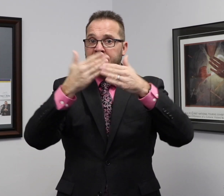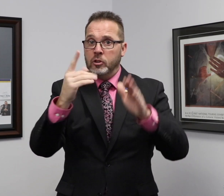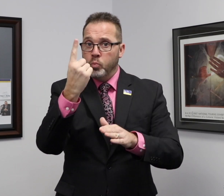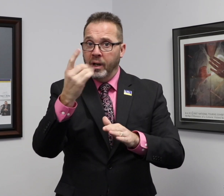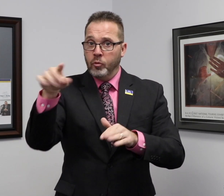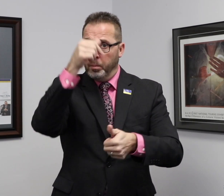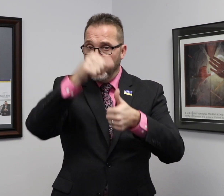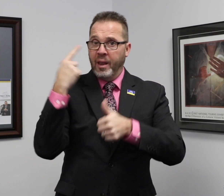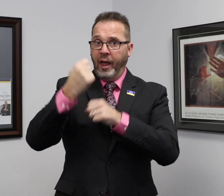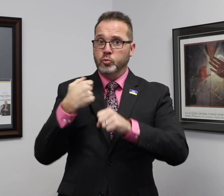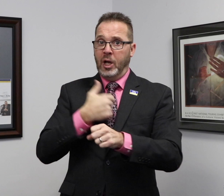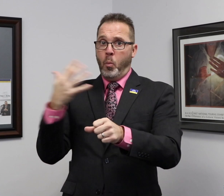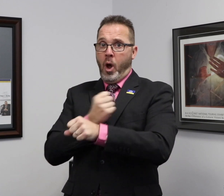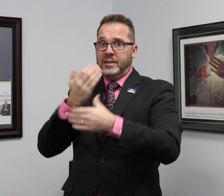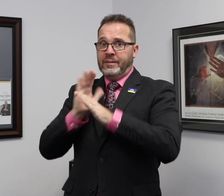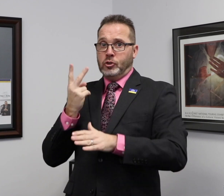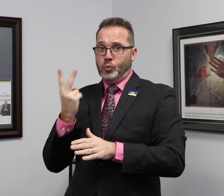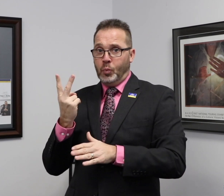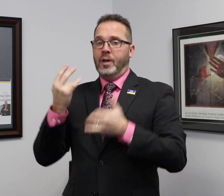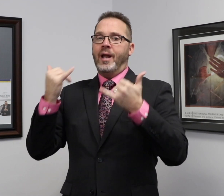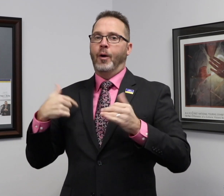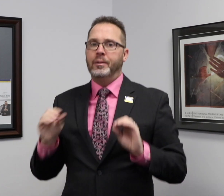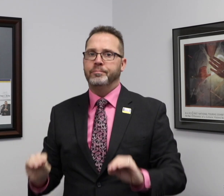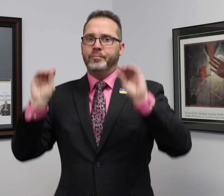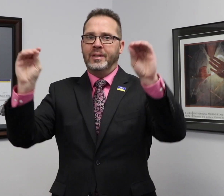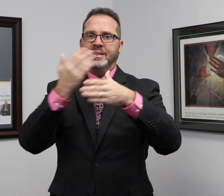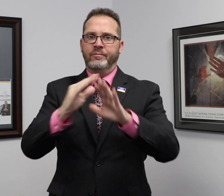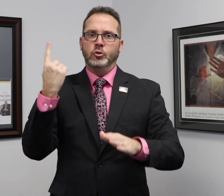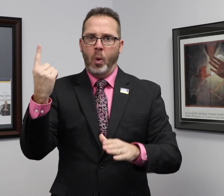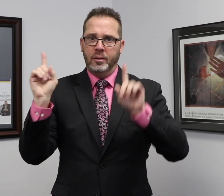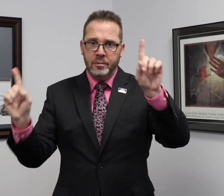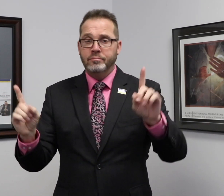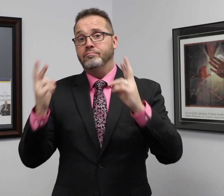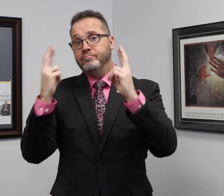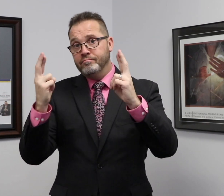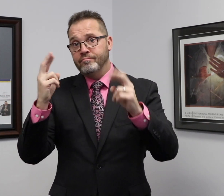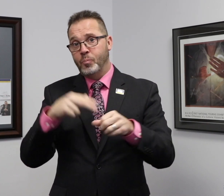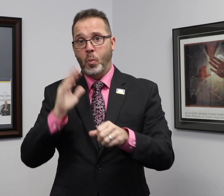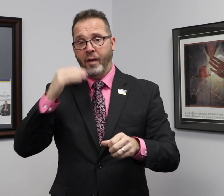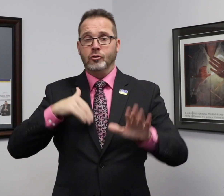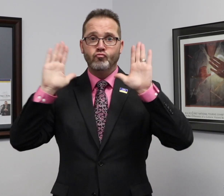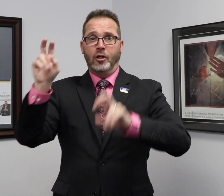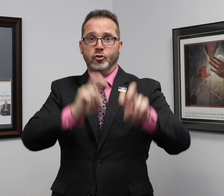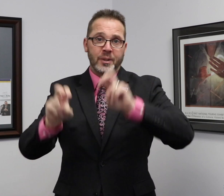playing in Division 1. Last year, you may remember, our teams competed in Division 2 but we have moved to Division 1 this year and expect to have a great tournament.